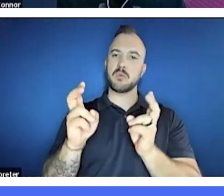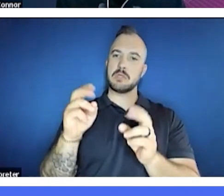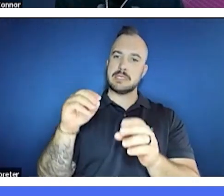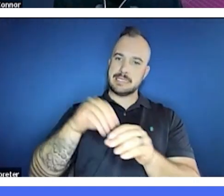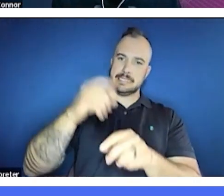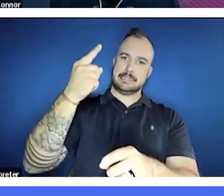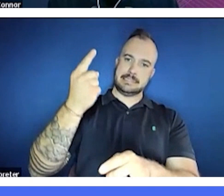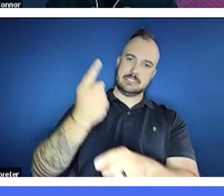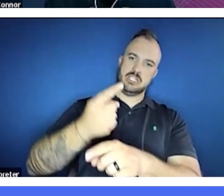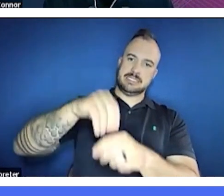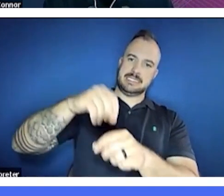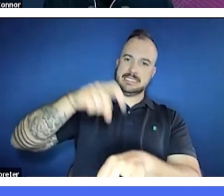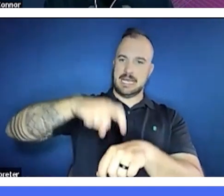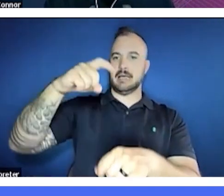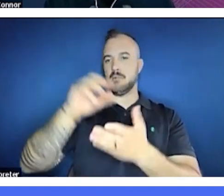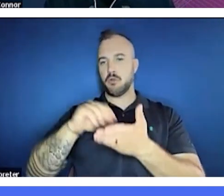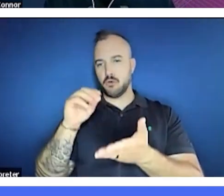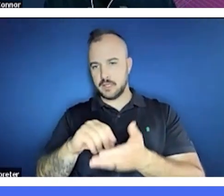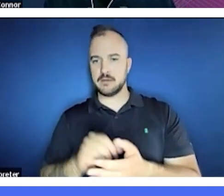And then the final piece is we can provide performance support.